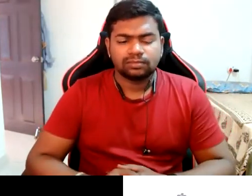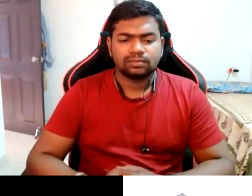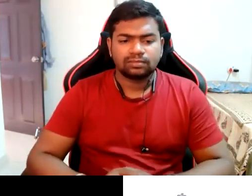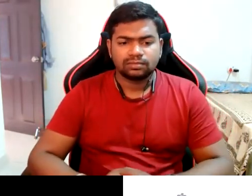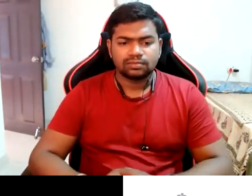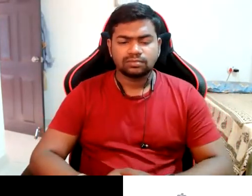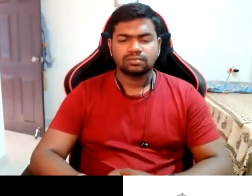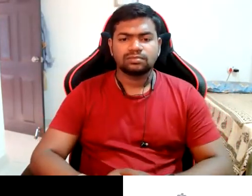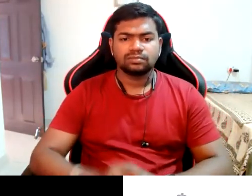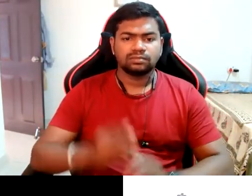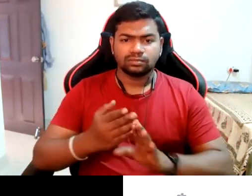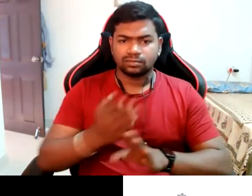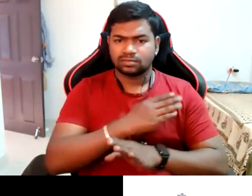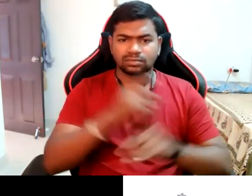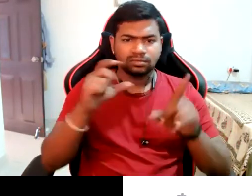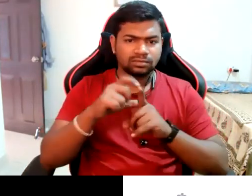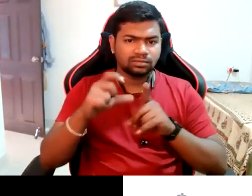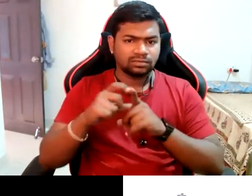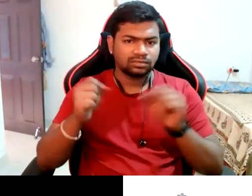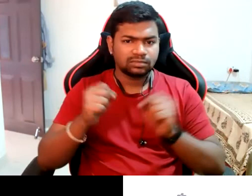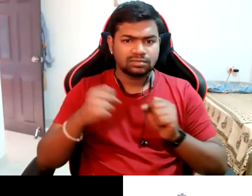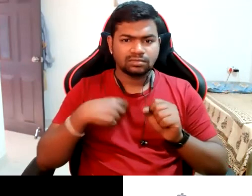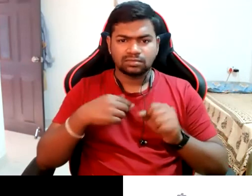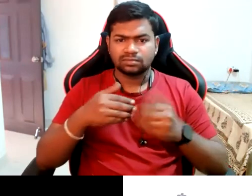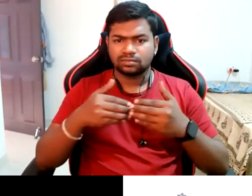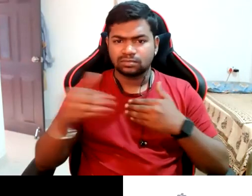In December we went to a job last year in